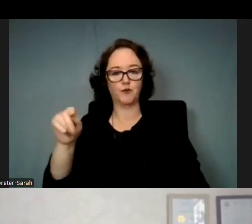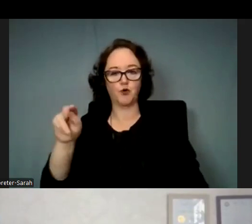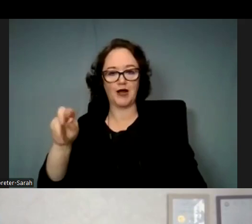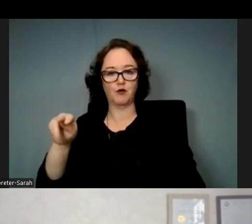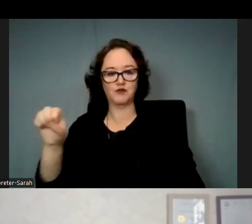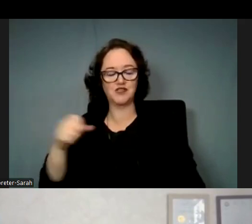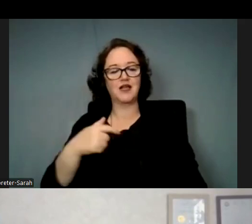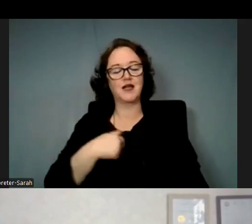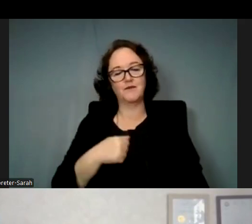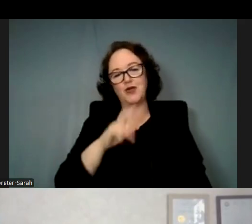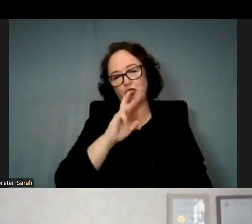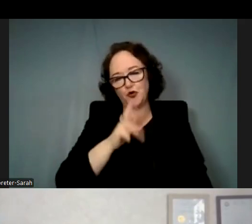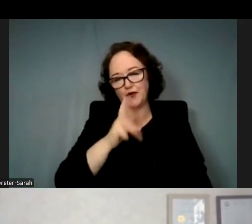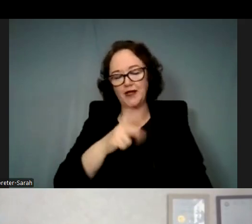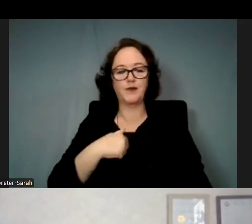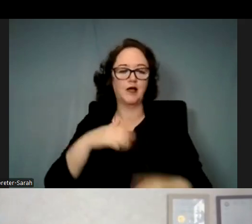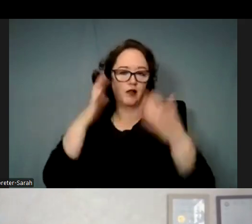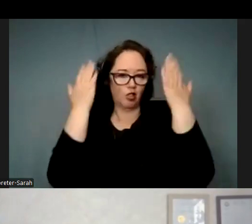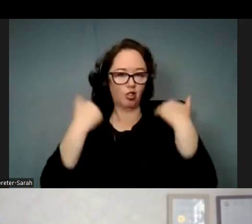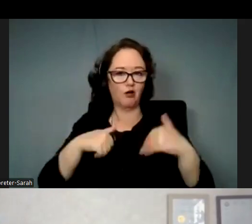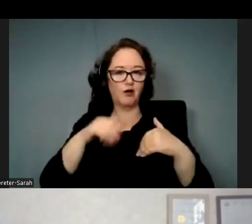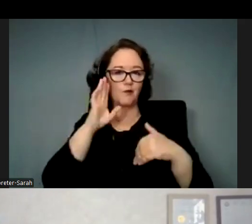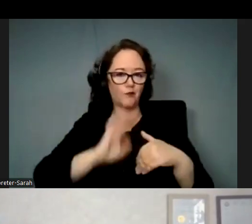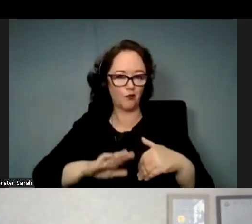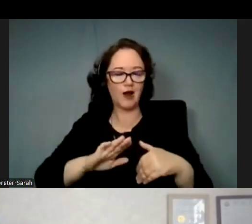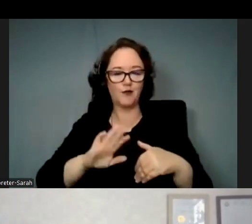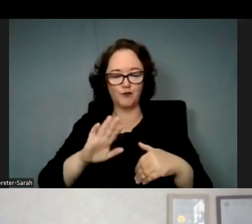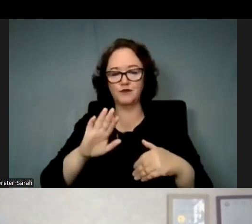have long, brown hair that's half-up in a ponytail. I'm